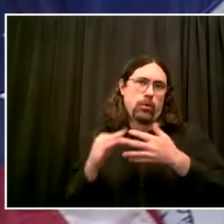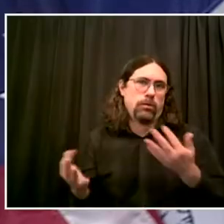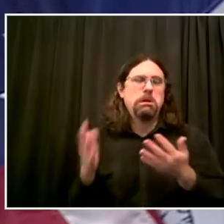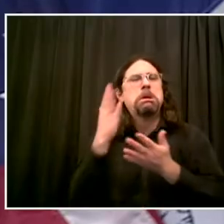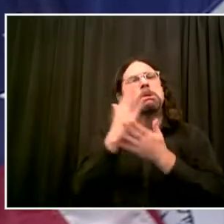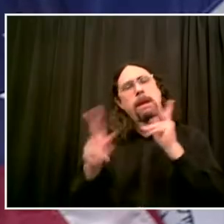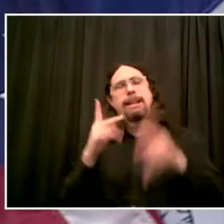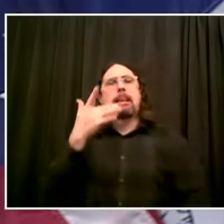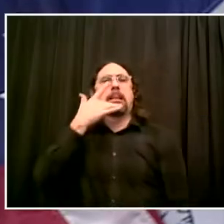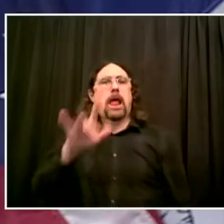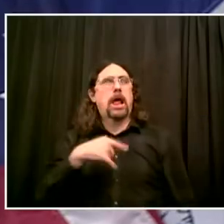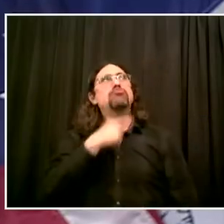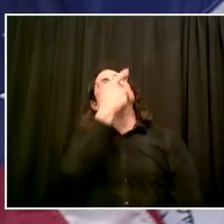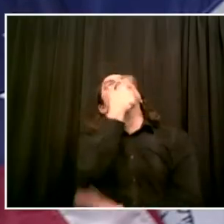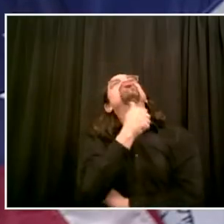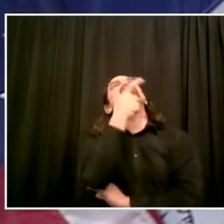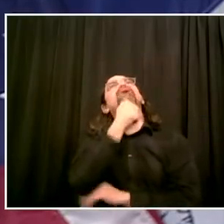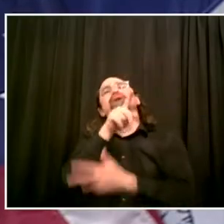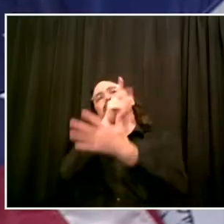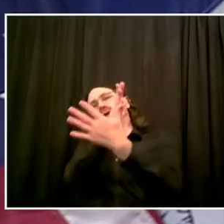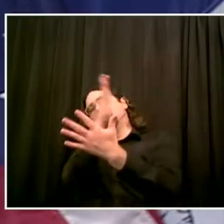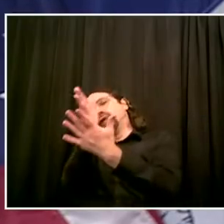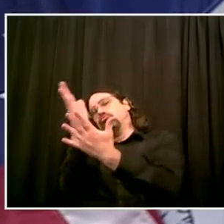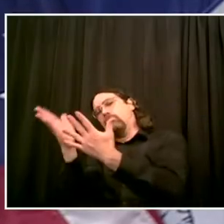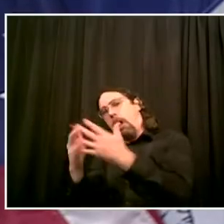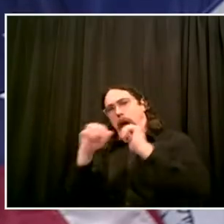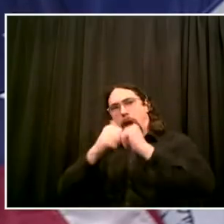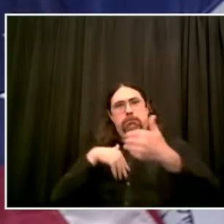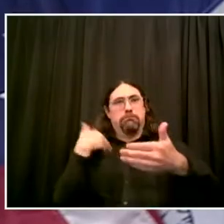PEOPLE WHO WE STILL HAVE TO SET LIMITS